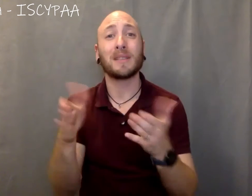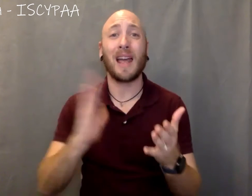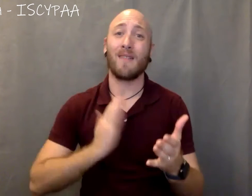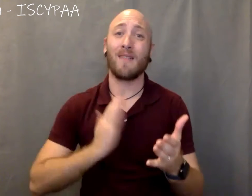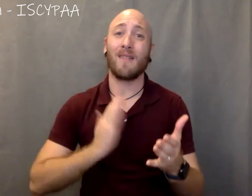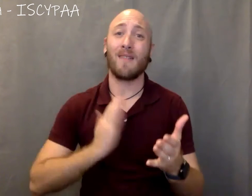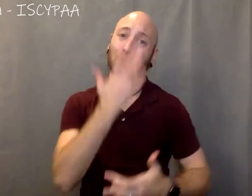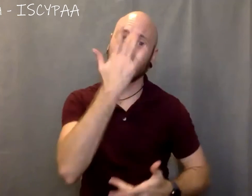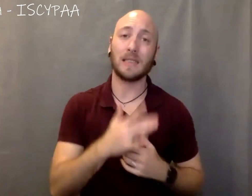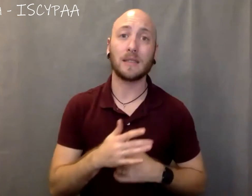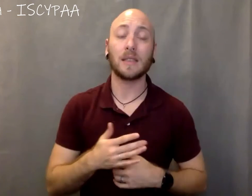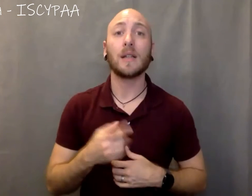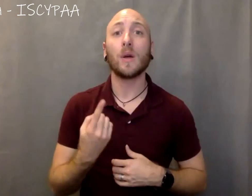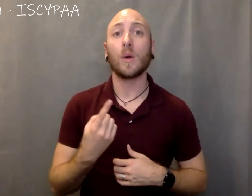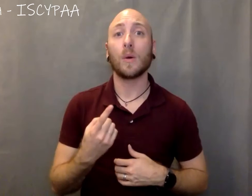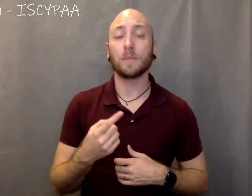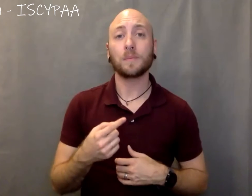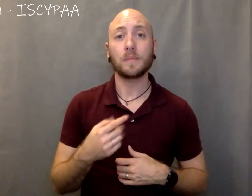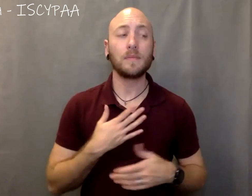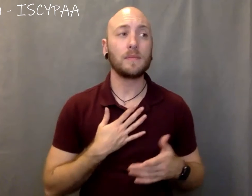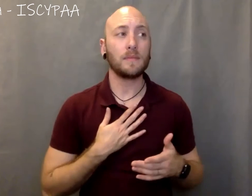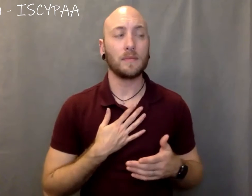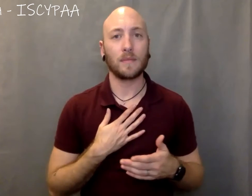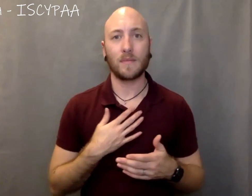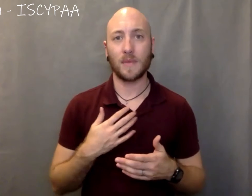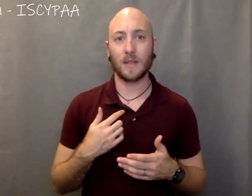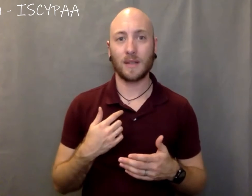My sponsorship you only have a really big one I have like 16 sponsors sisters and siblings.